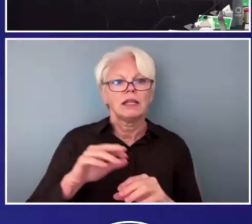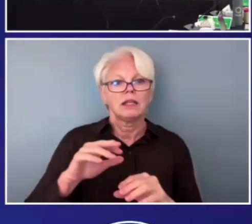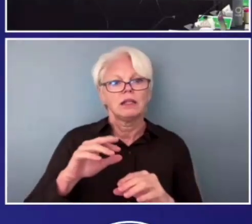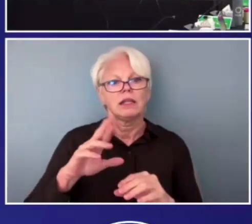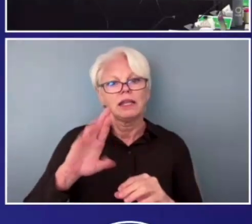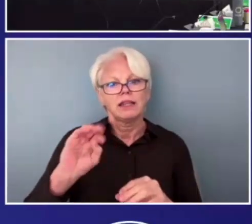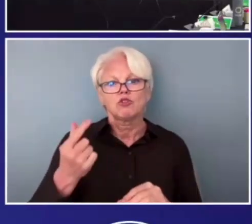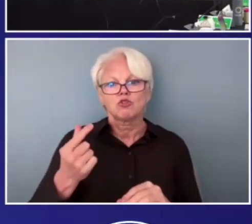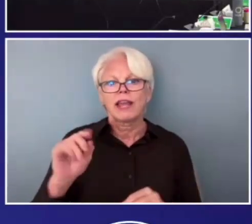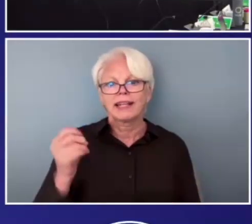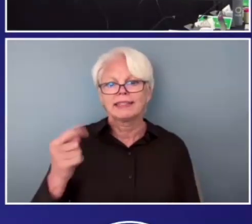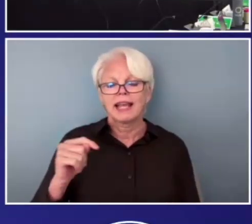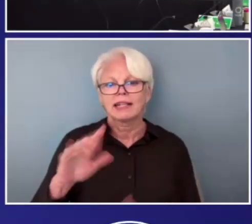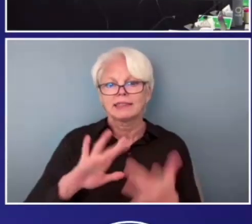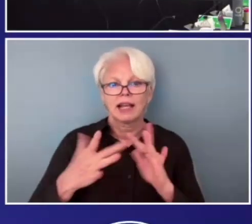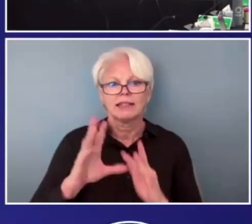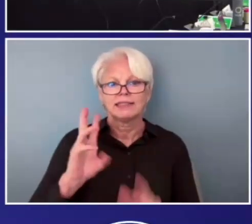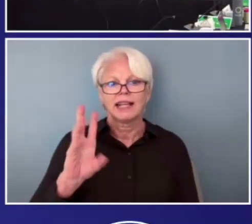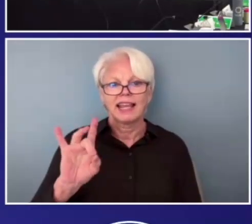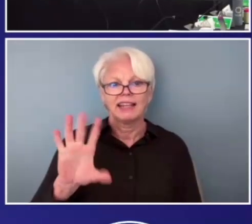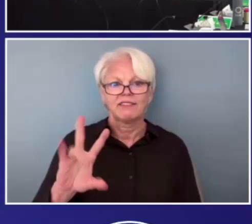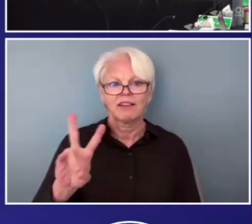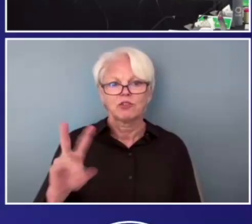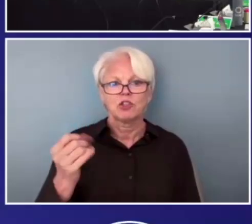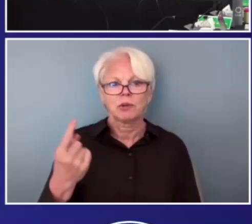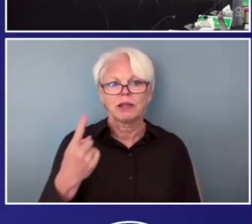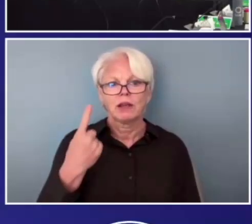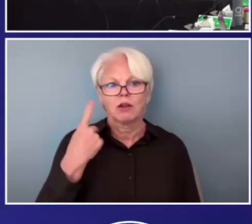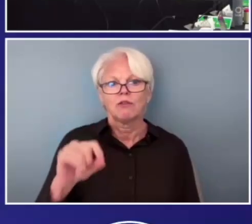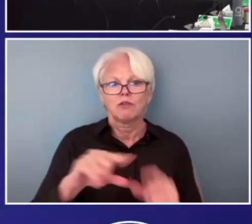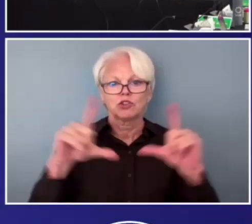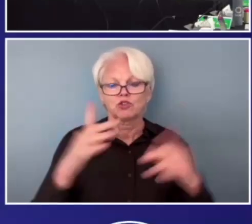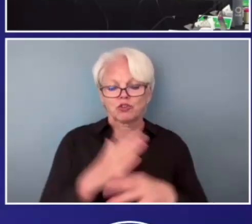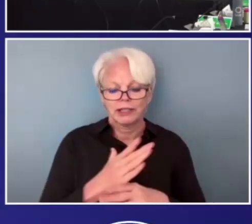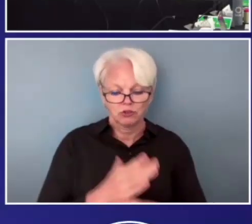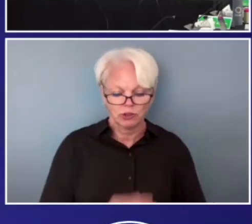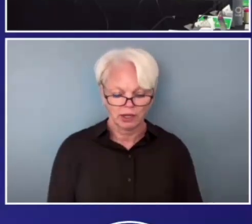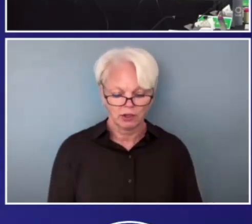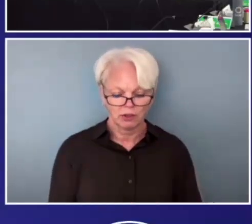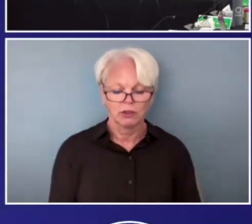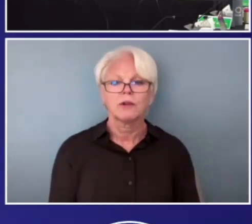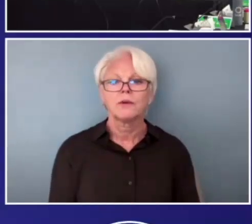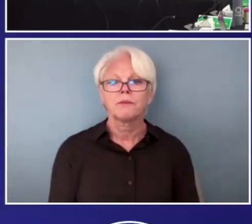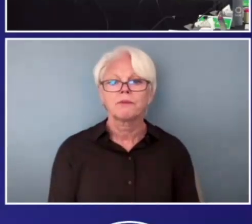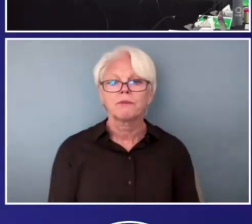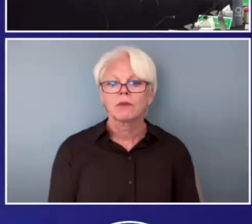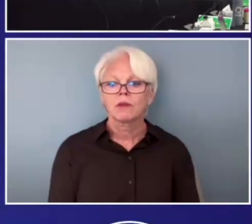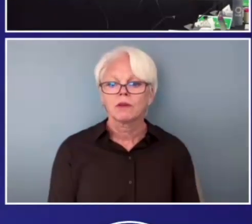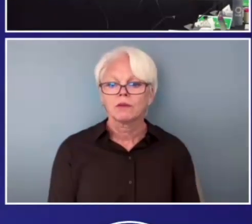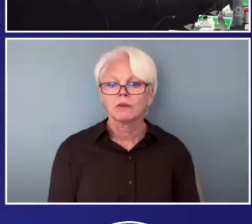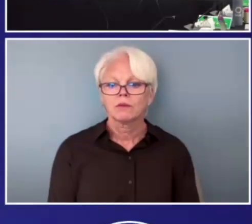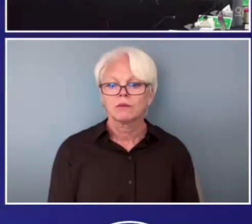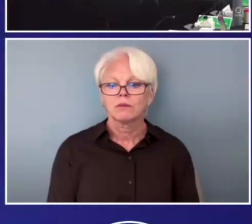685.211 for screen share? It appears that we have misplaced our